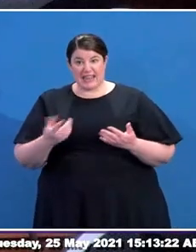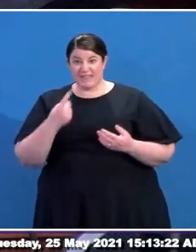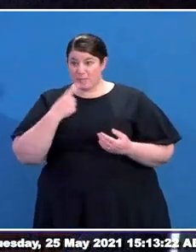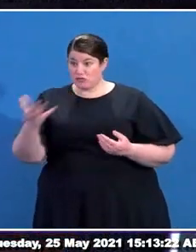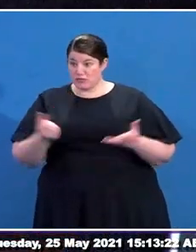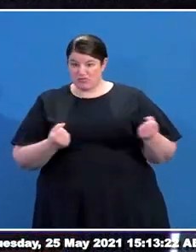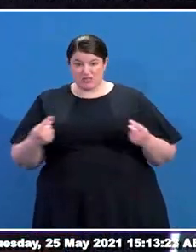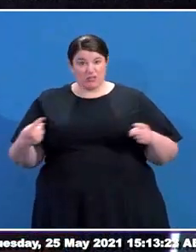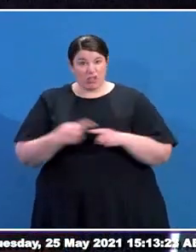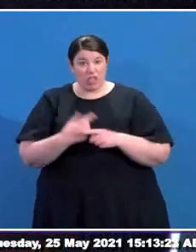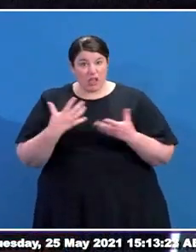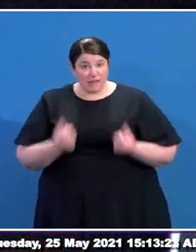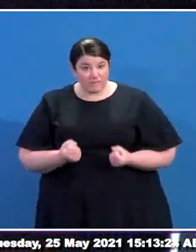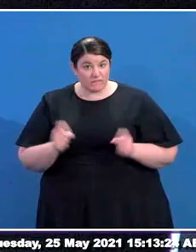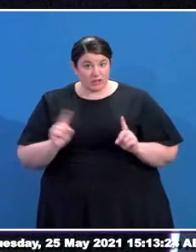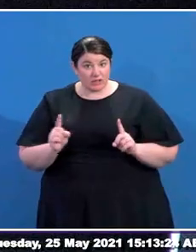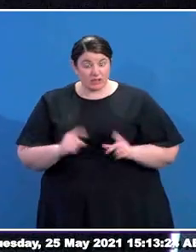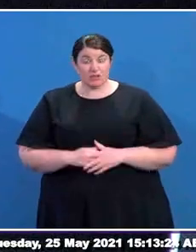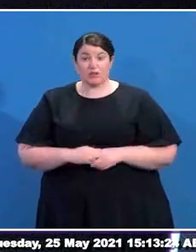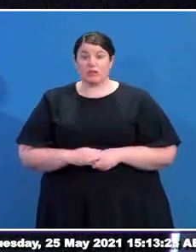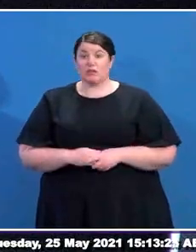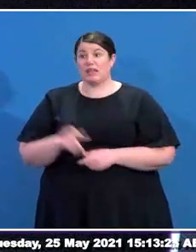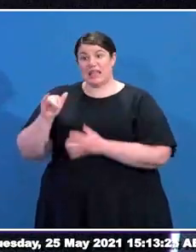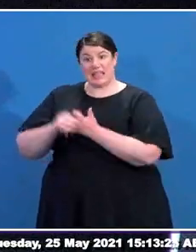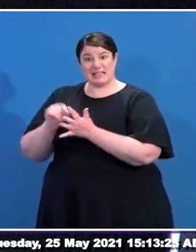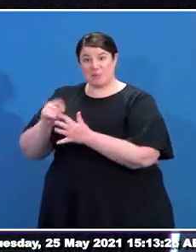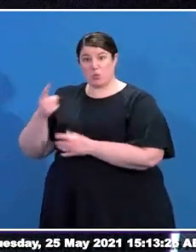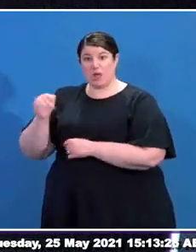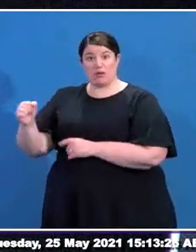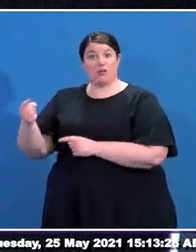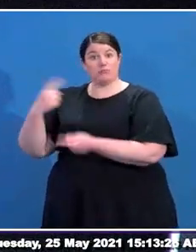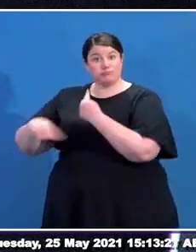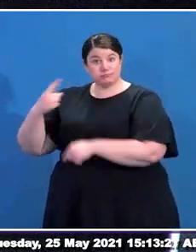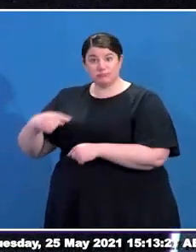Is it fair to say that SP1's view was that he didn't engage in any